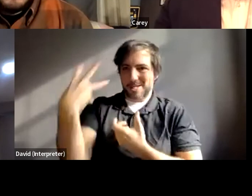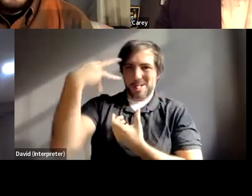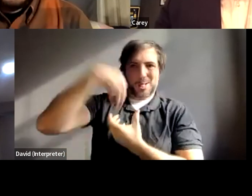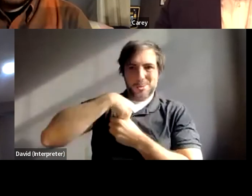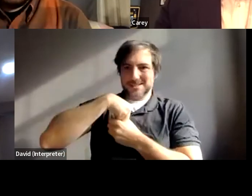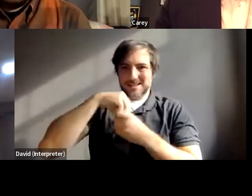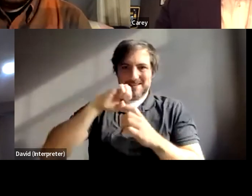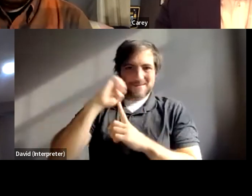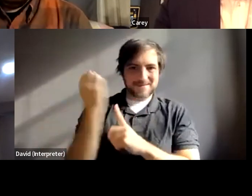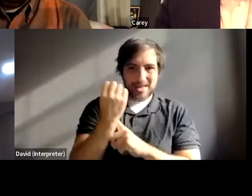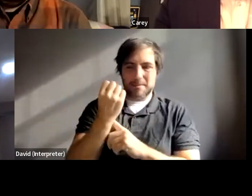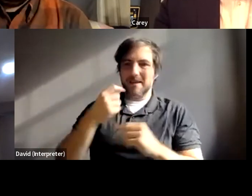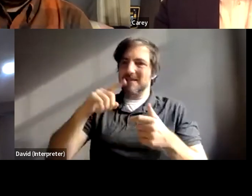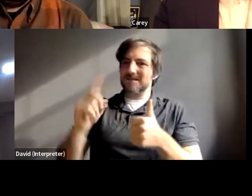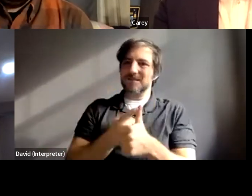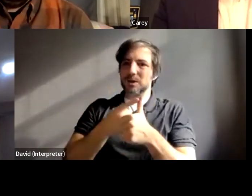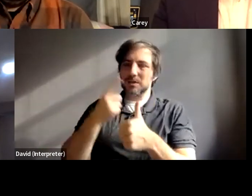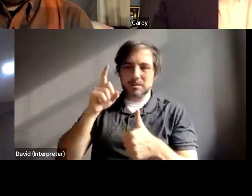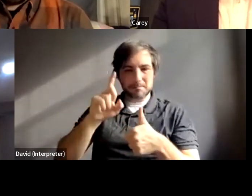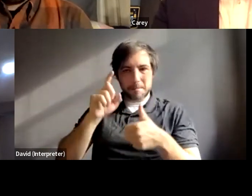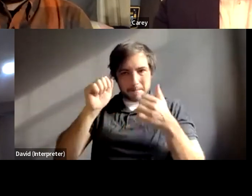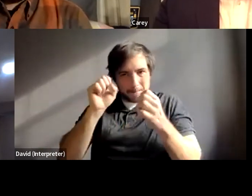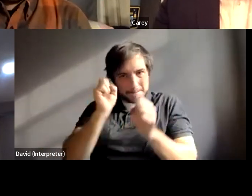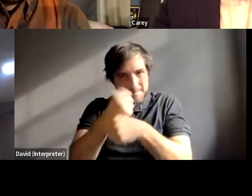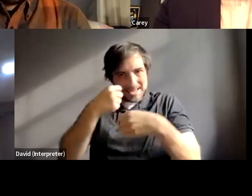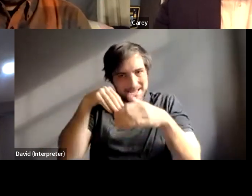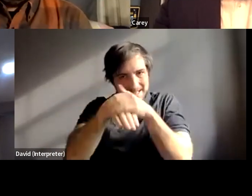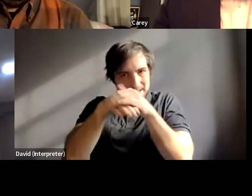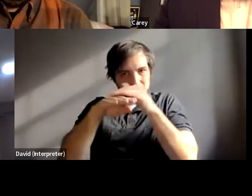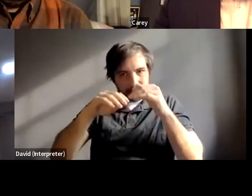accessibility piece. Accessibility comes